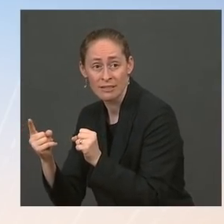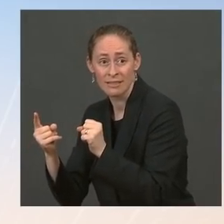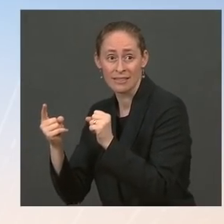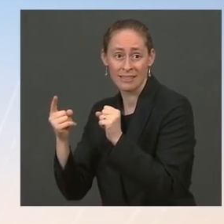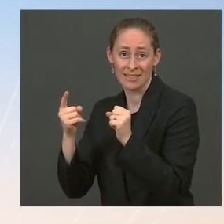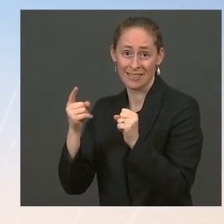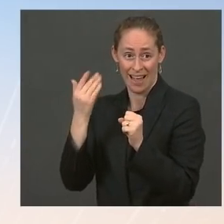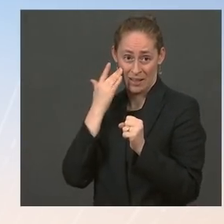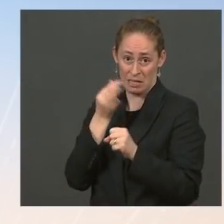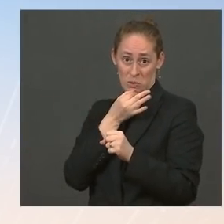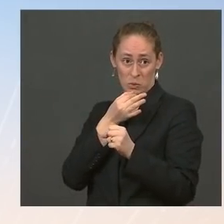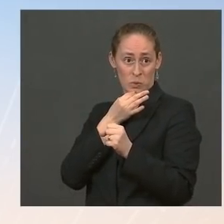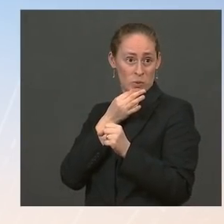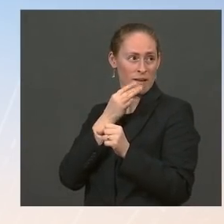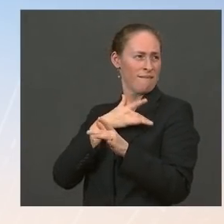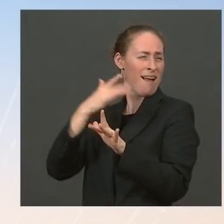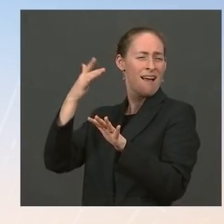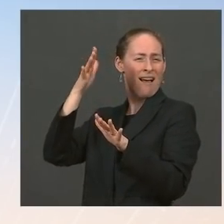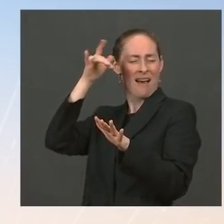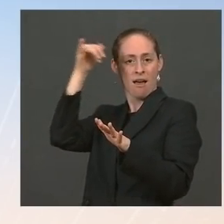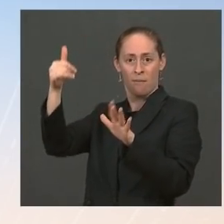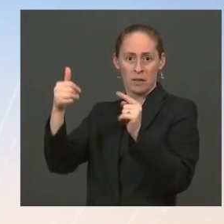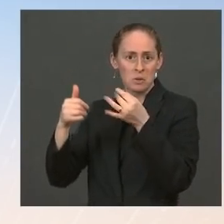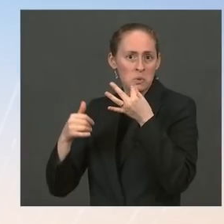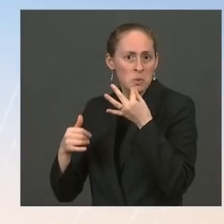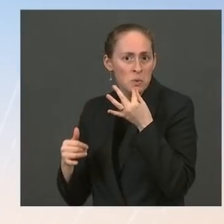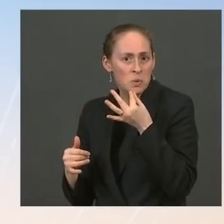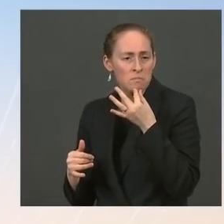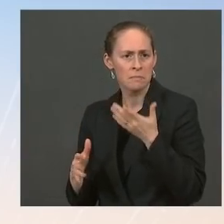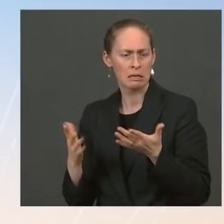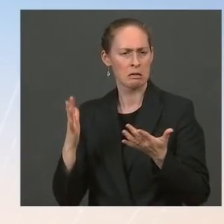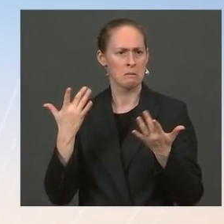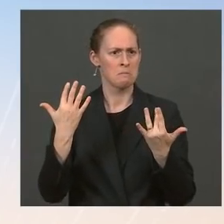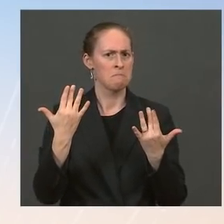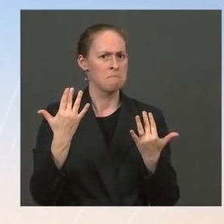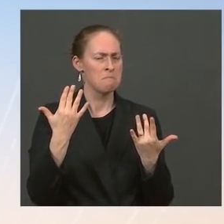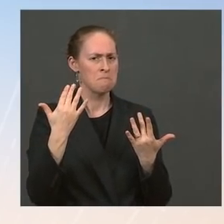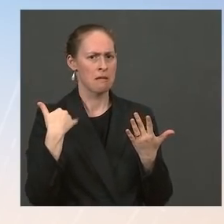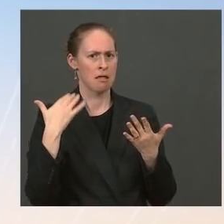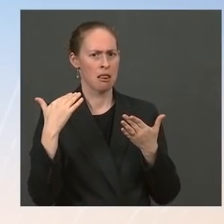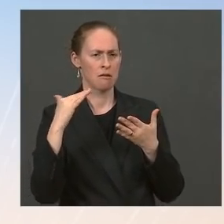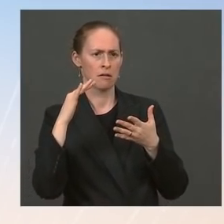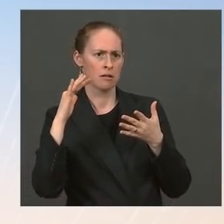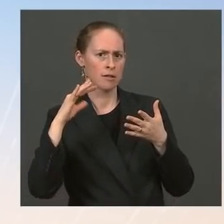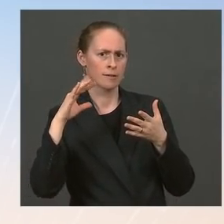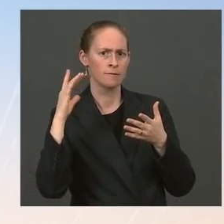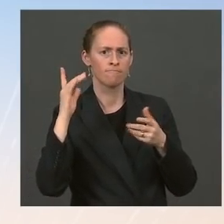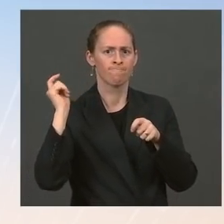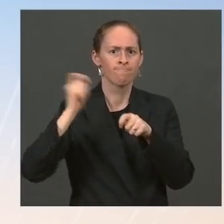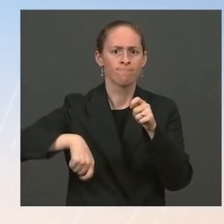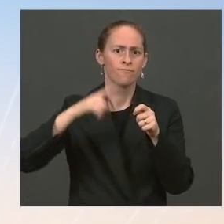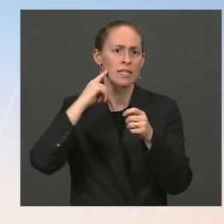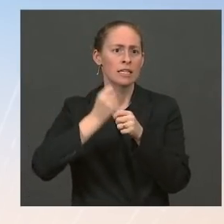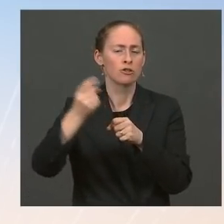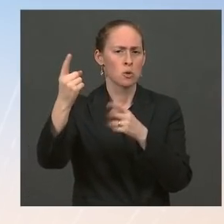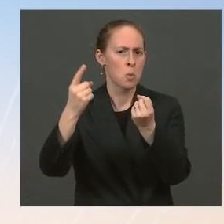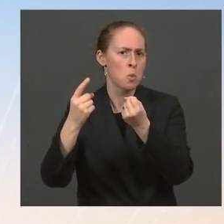So no plans to preview, but if there's anything more, we -- I'm happy to update you all on that. Go ahead. The Press: Hi, Jen. What is the President's reaction